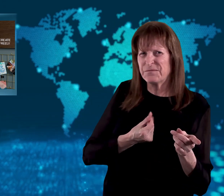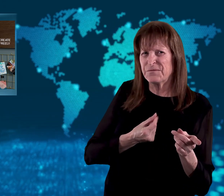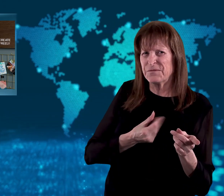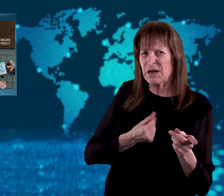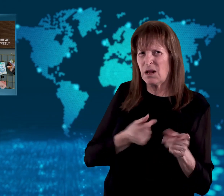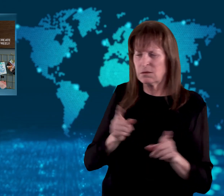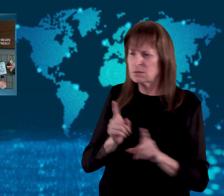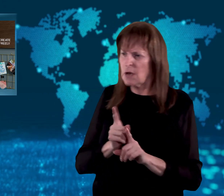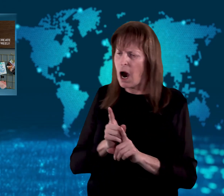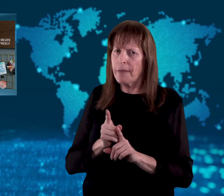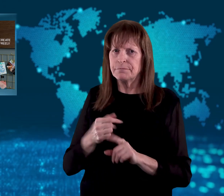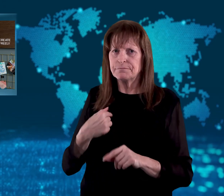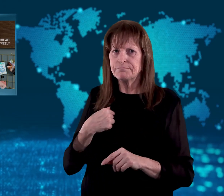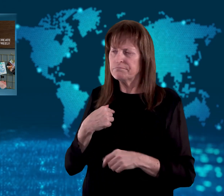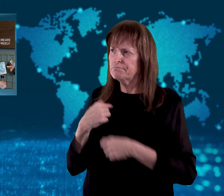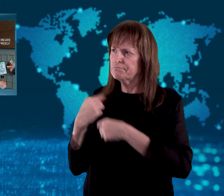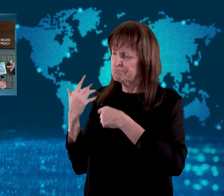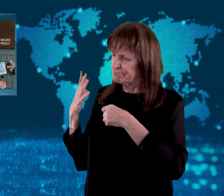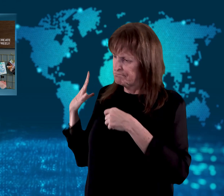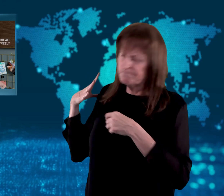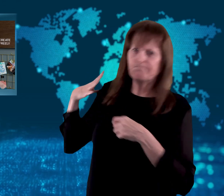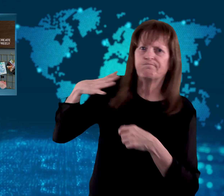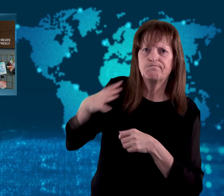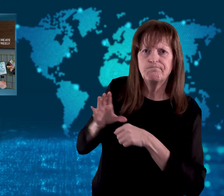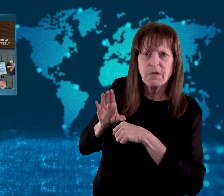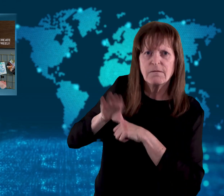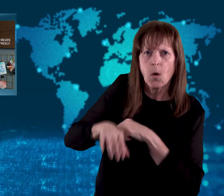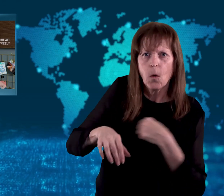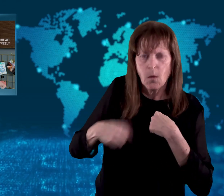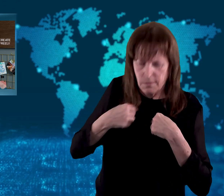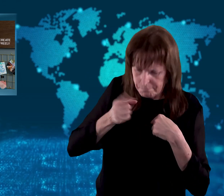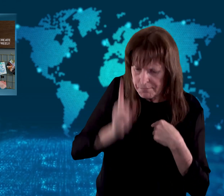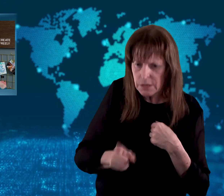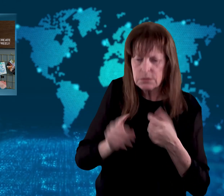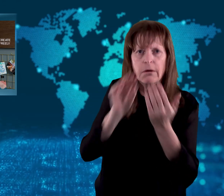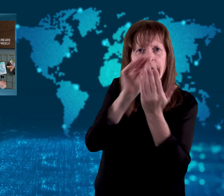same-sex marriages.